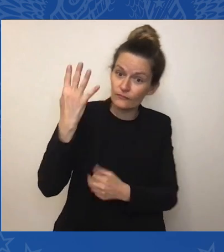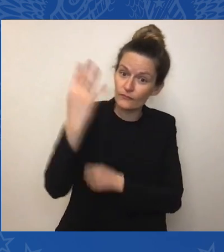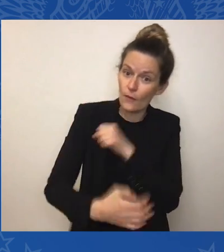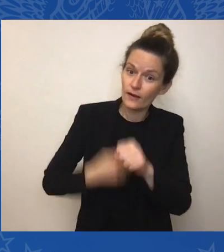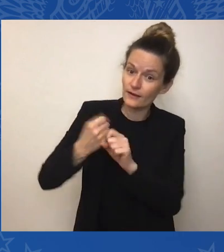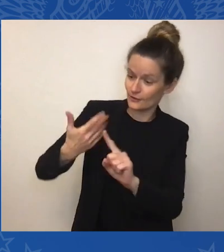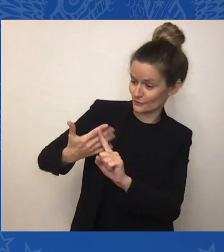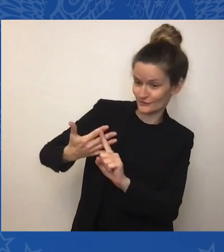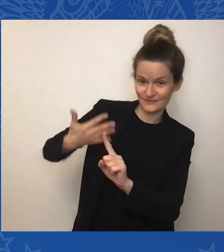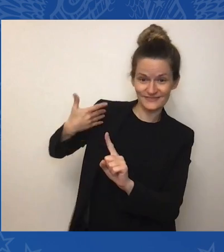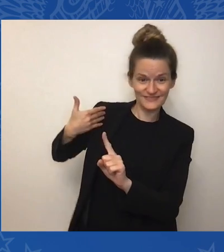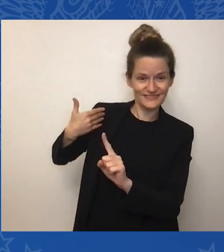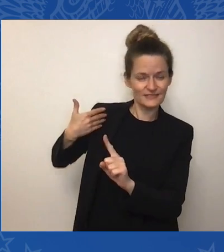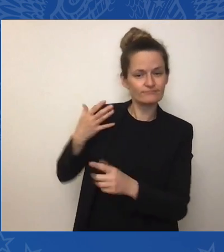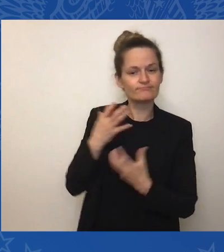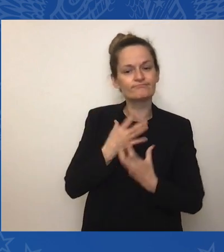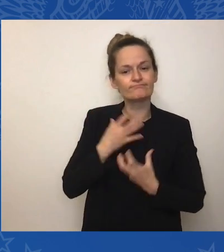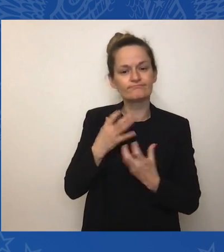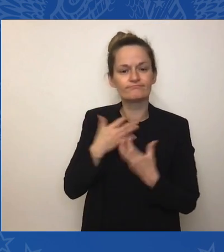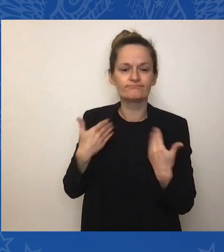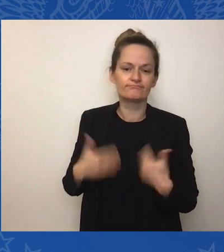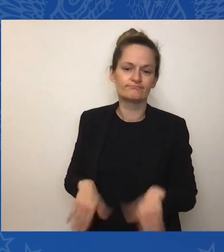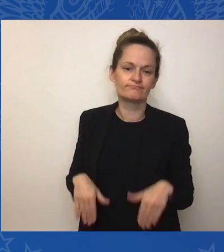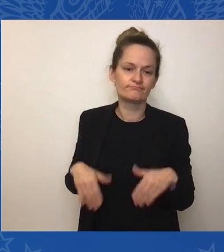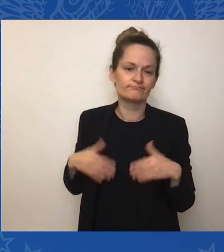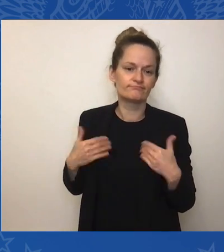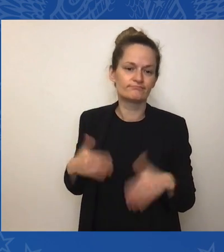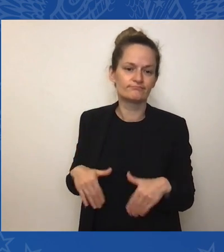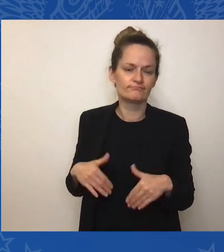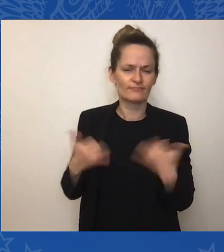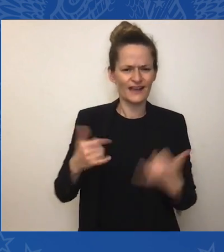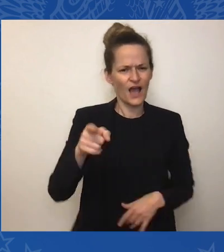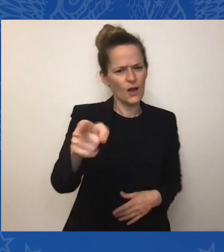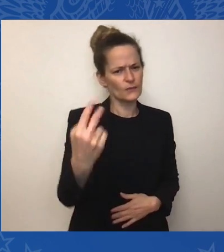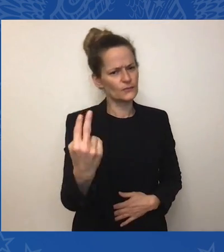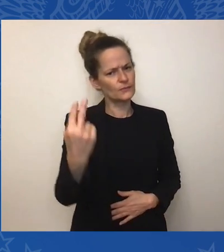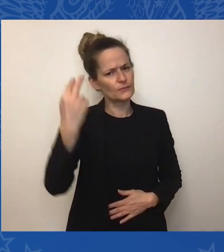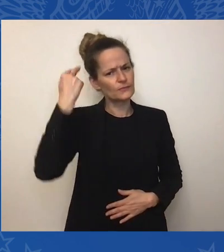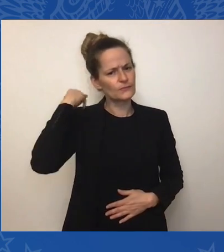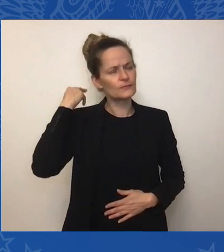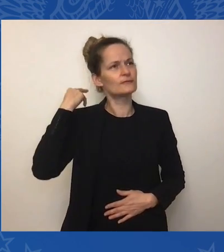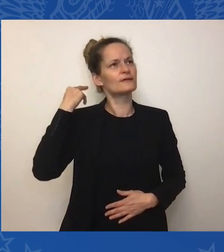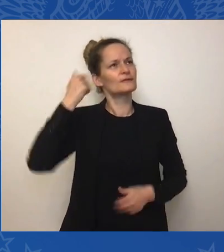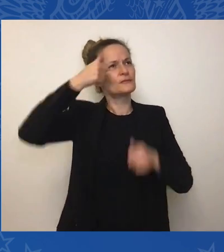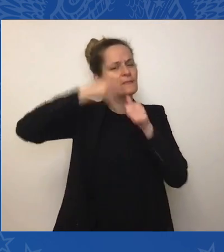when you were graduating from high school: campus shutdowns, classes on Zoom,